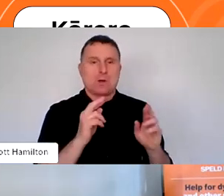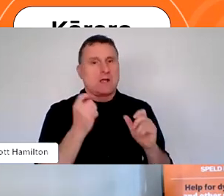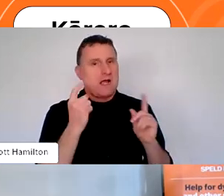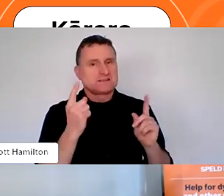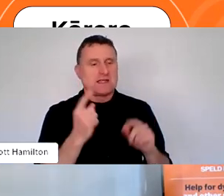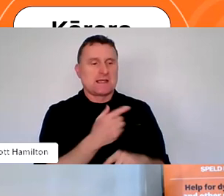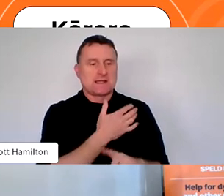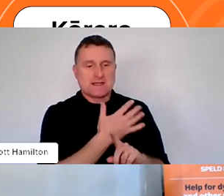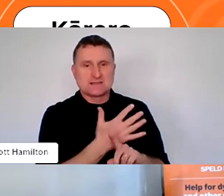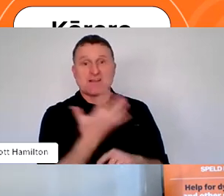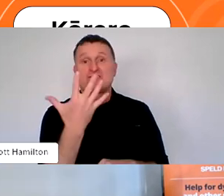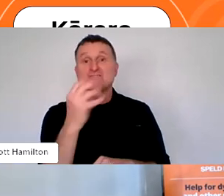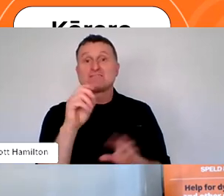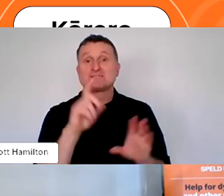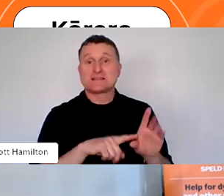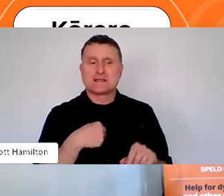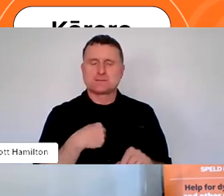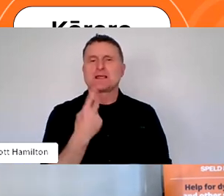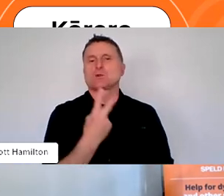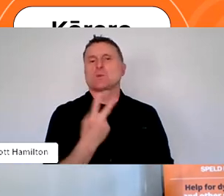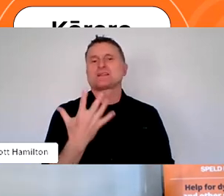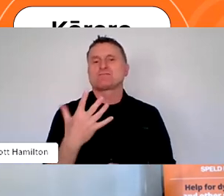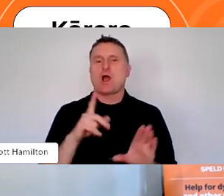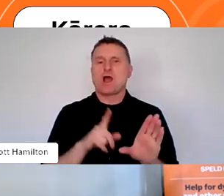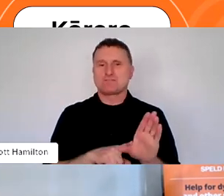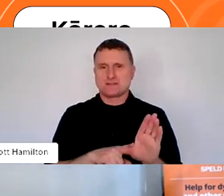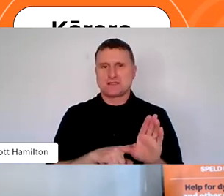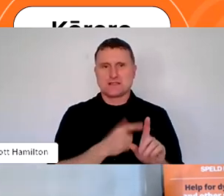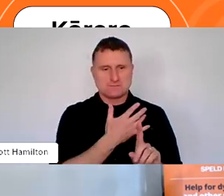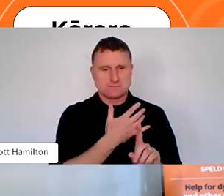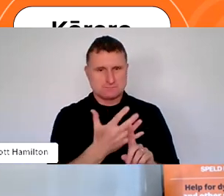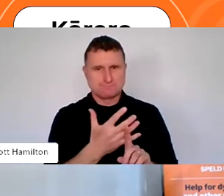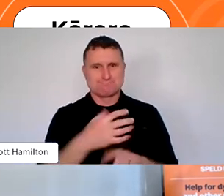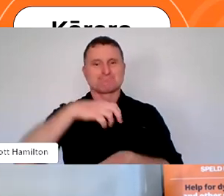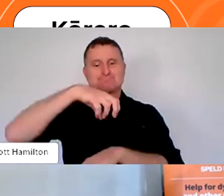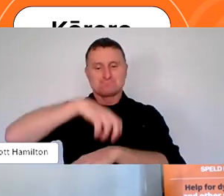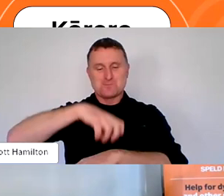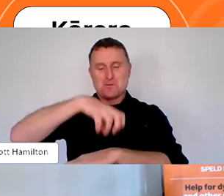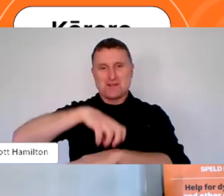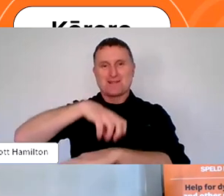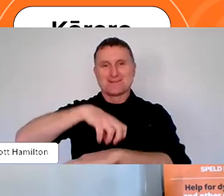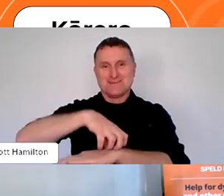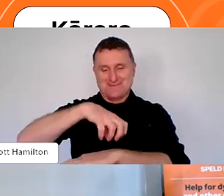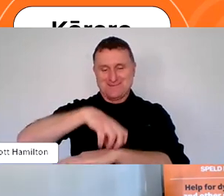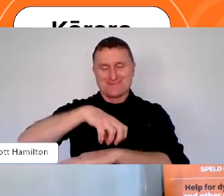50 years I have been in this organisation and we are still battling for appropriate